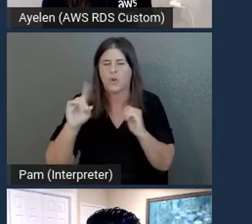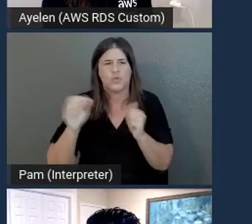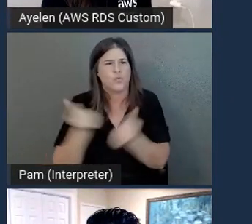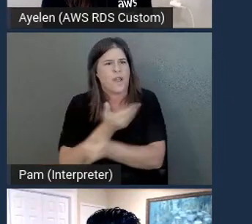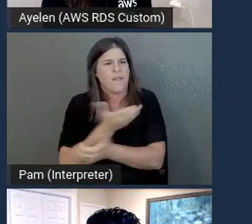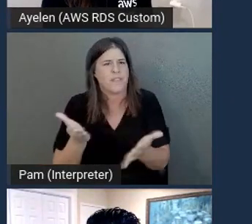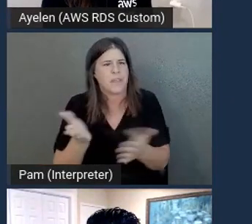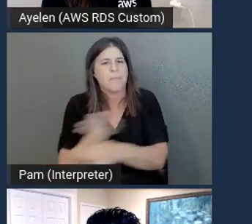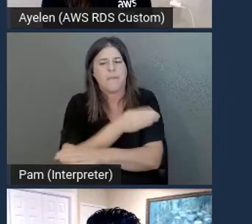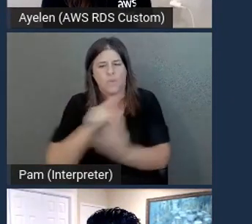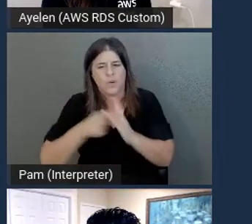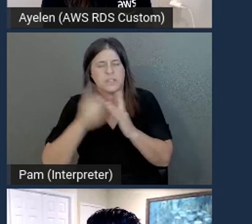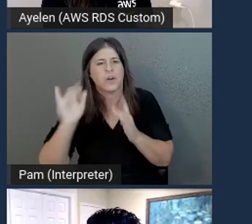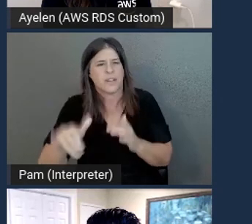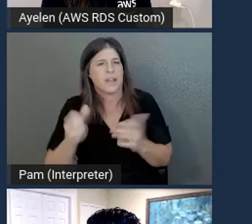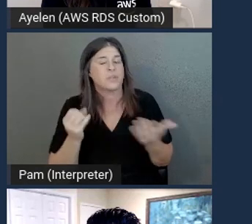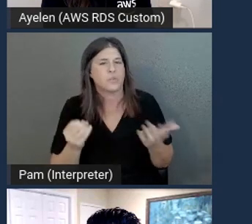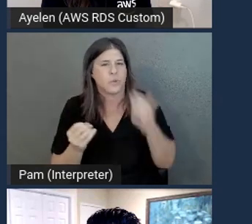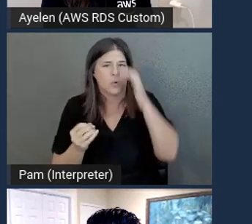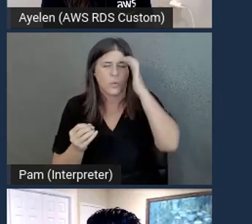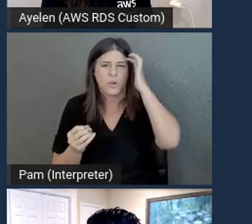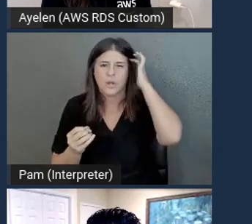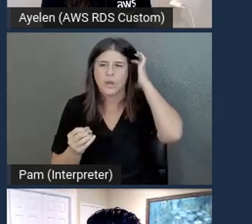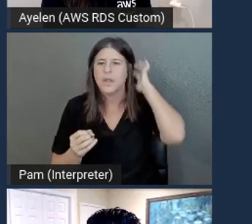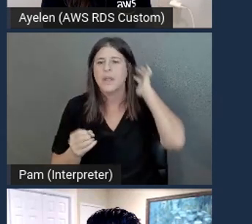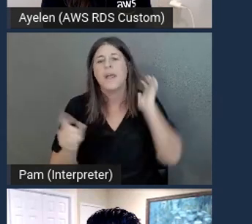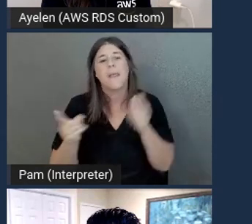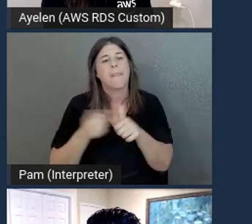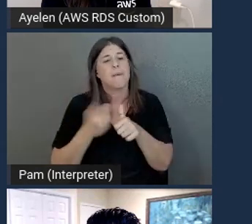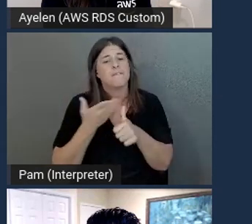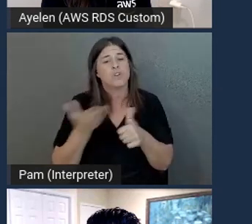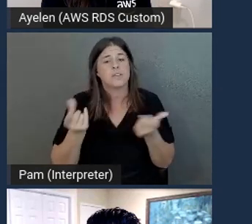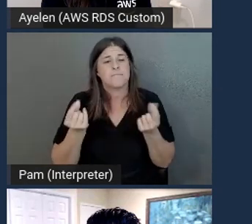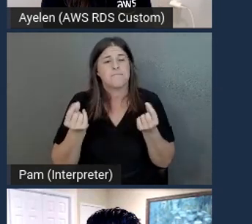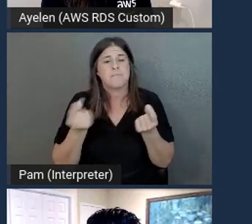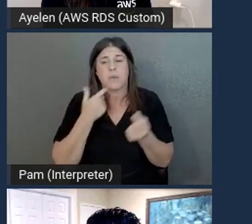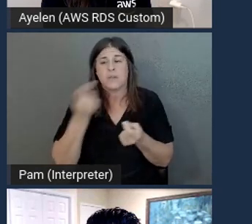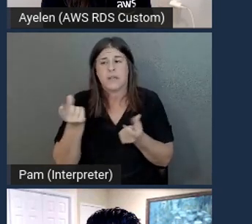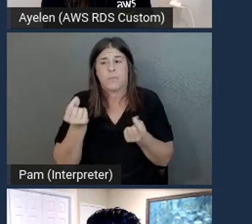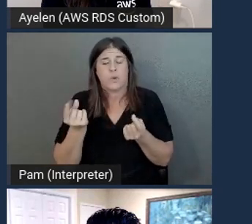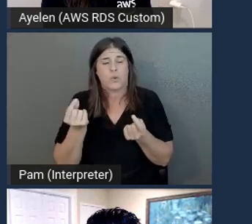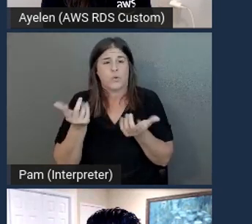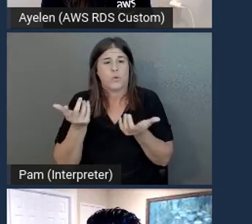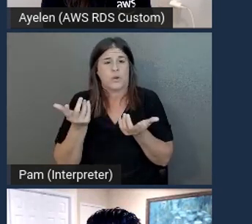So the first place I would send people to is our customer documentation.